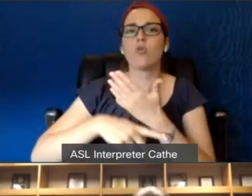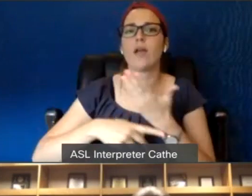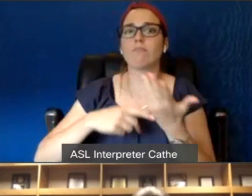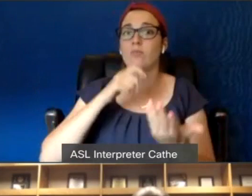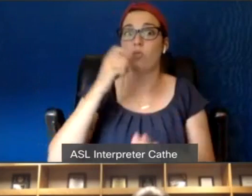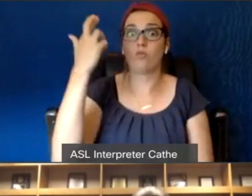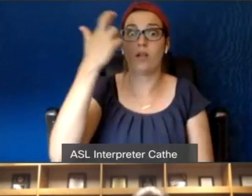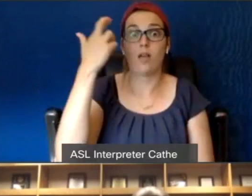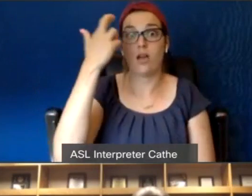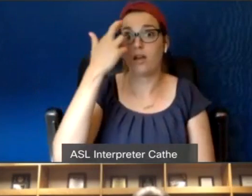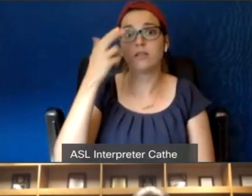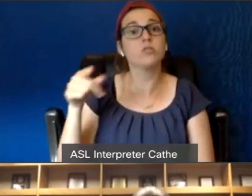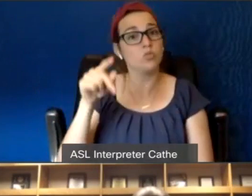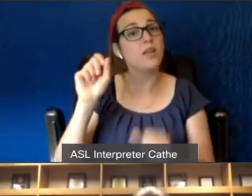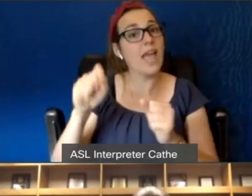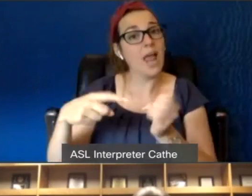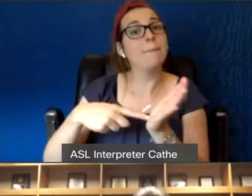billing for those services.